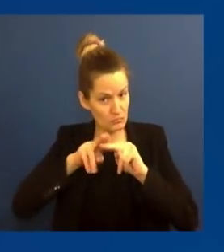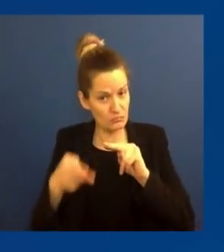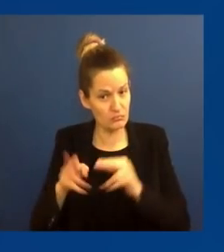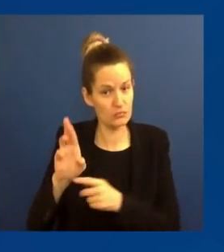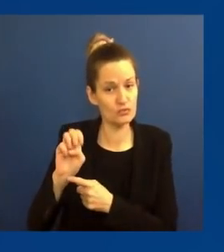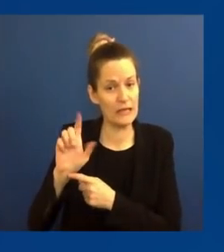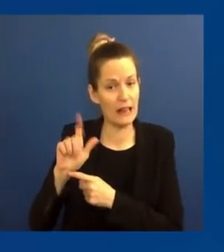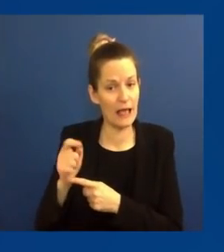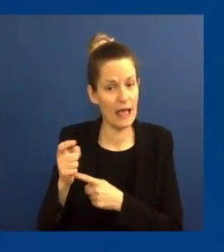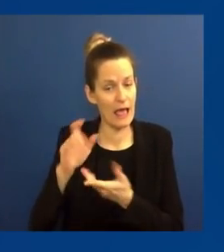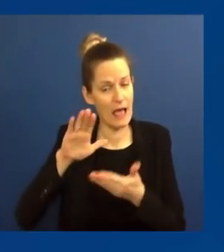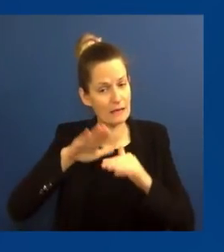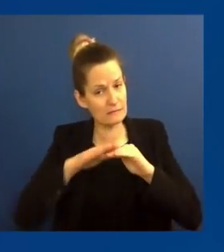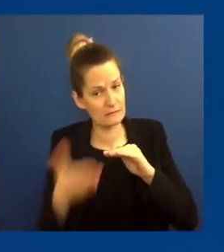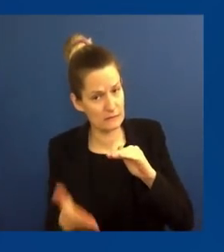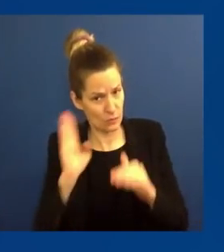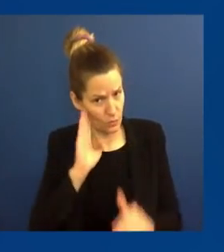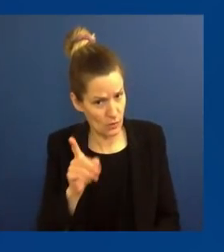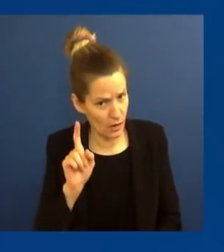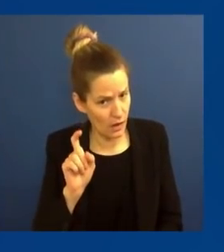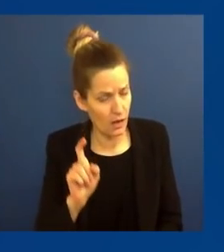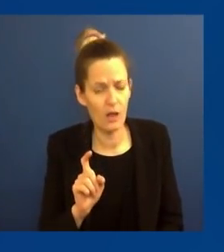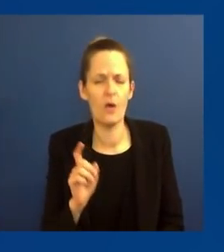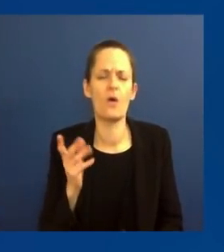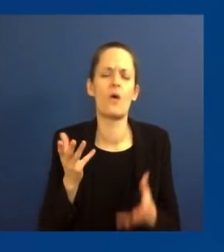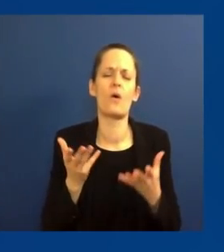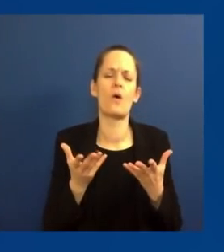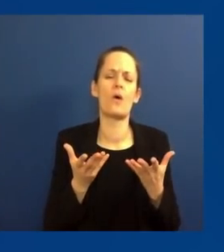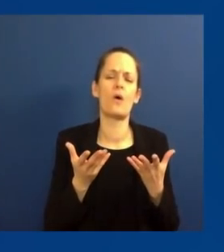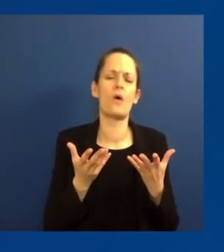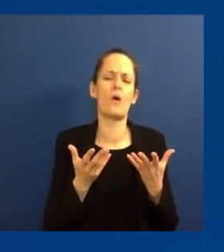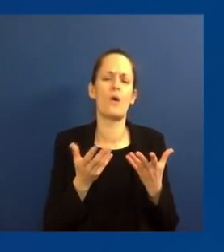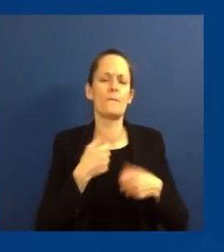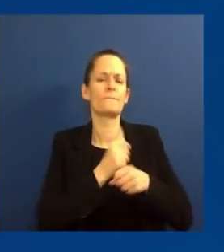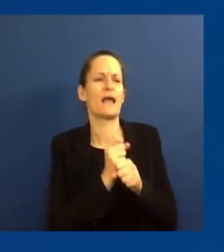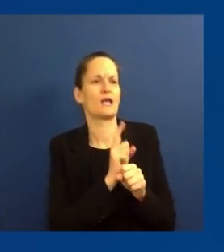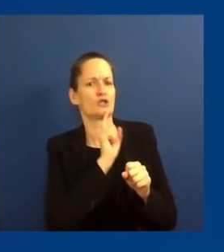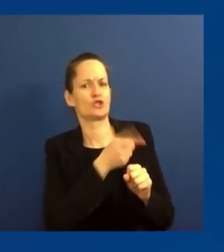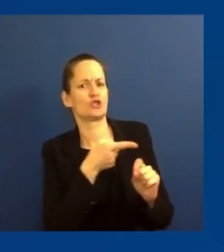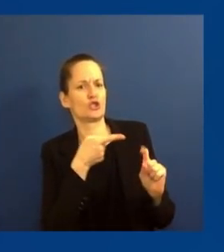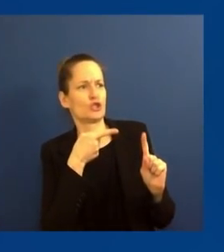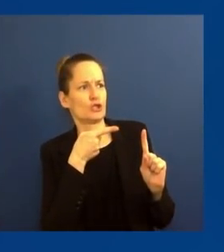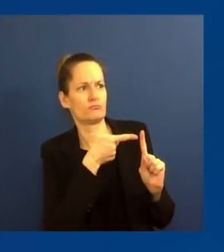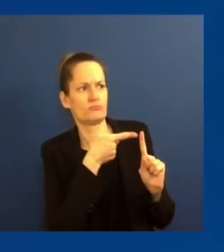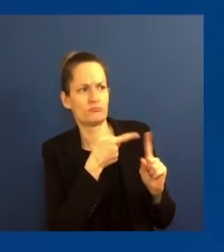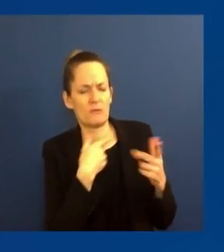you know, moderate community spread and lower to remove masks? Or is the CDC eyeing a different threshold,